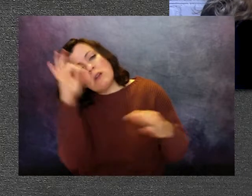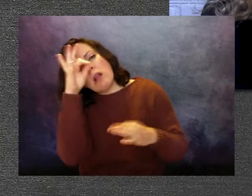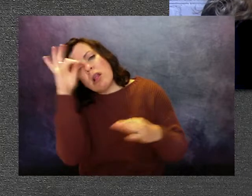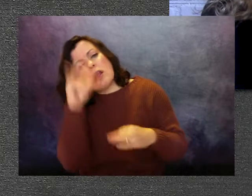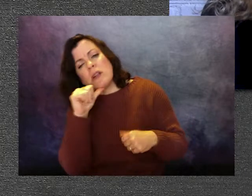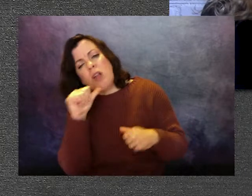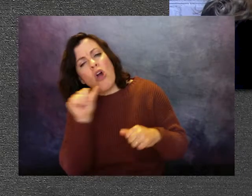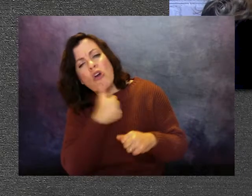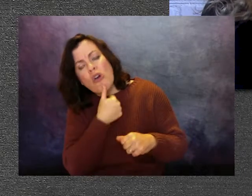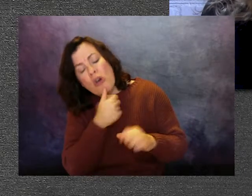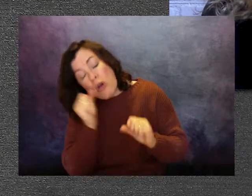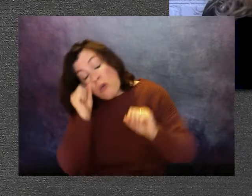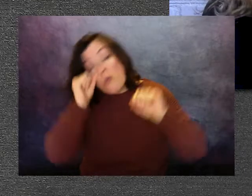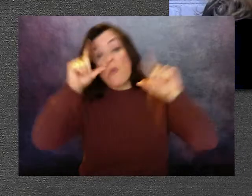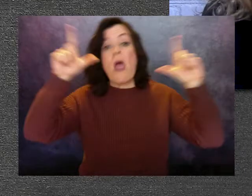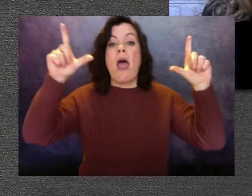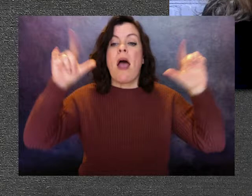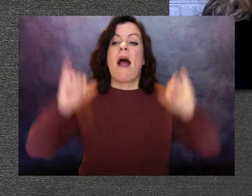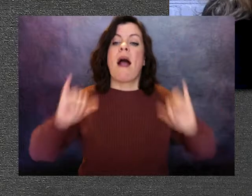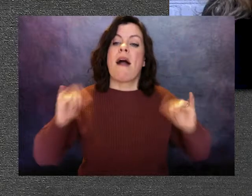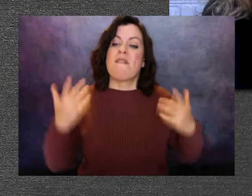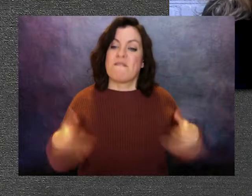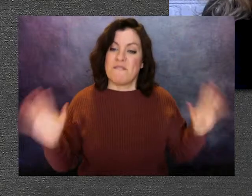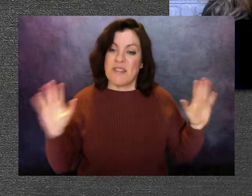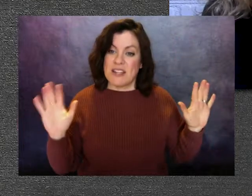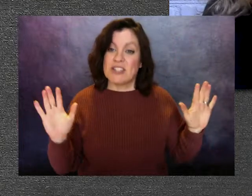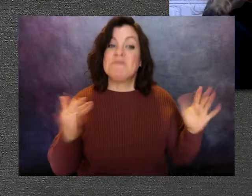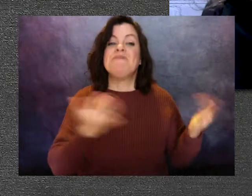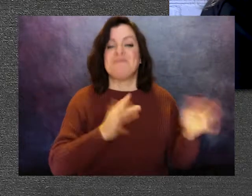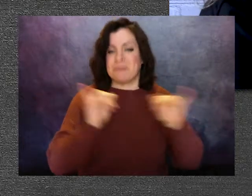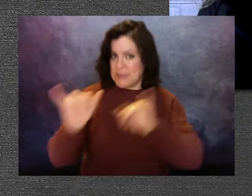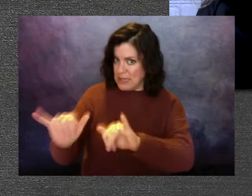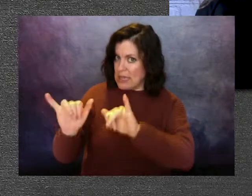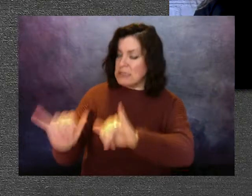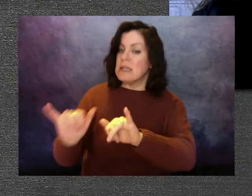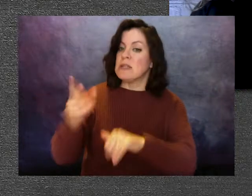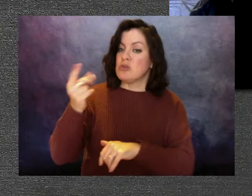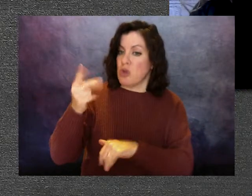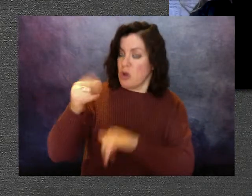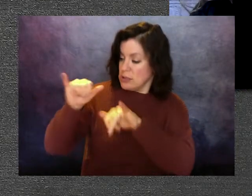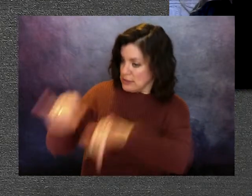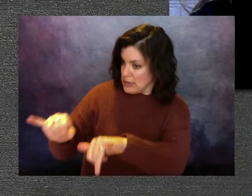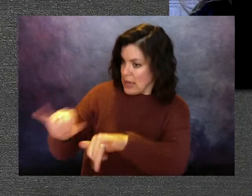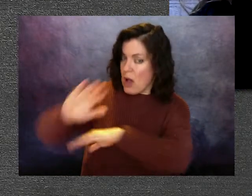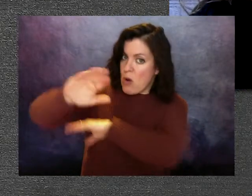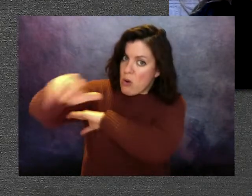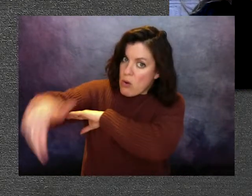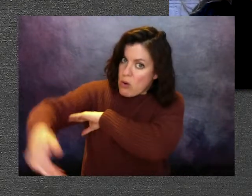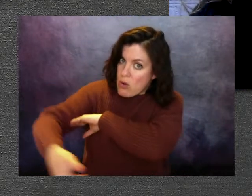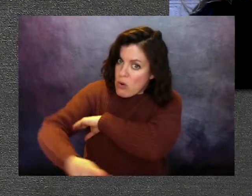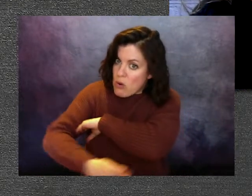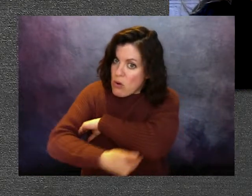The dog will stay at the clinic until tomorrow. That way she can get all better and her owners can come get her.